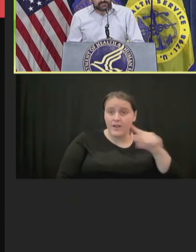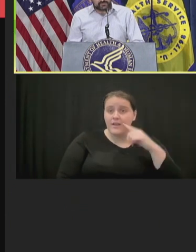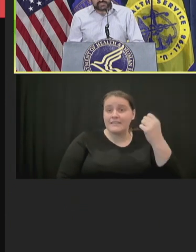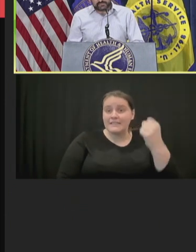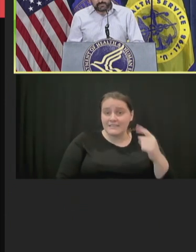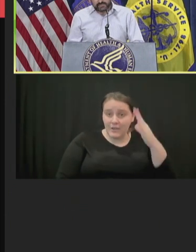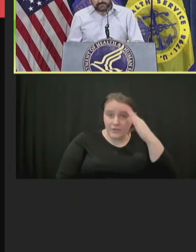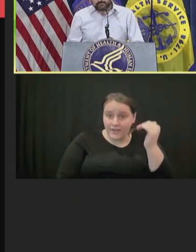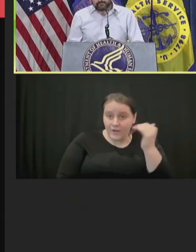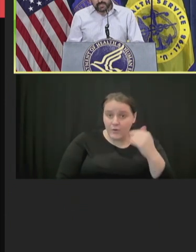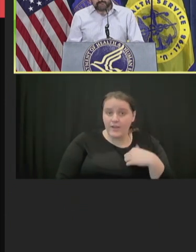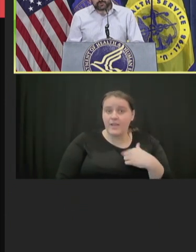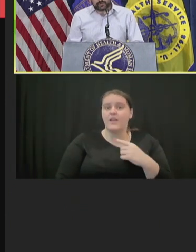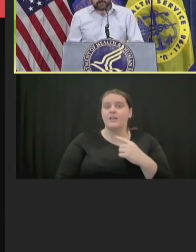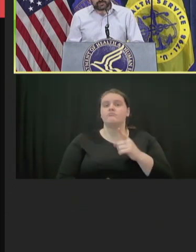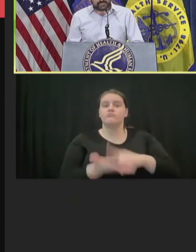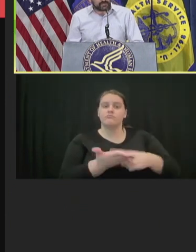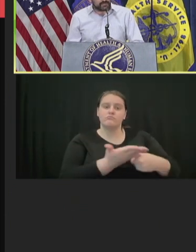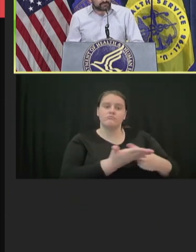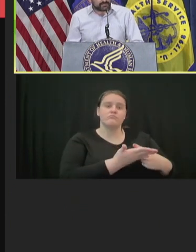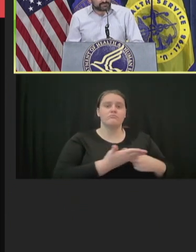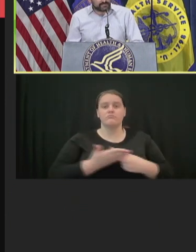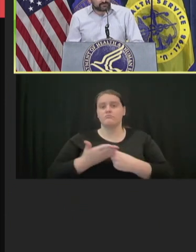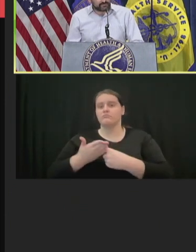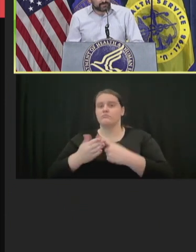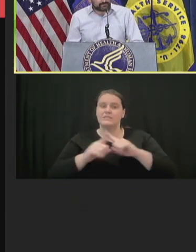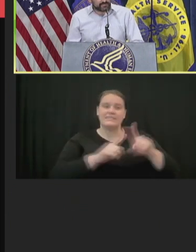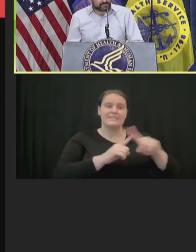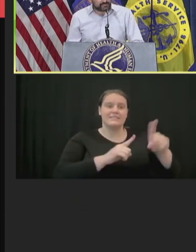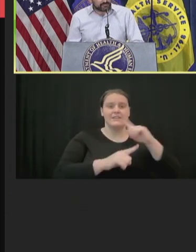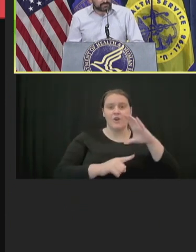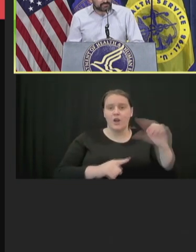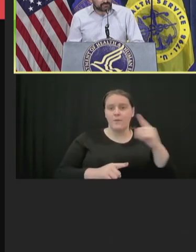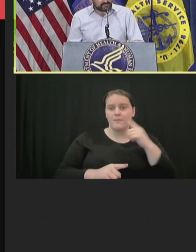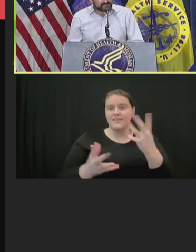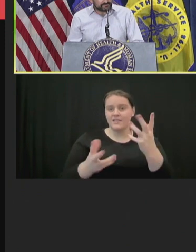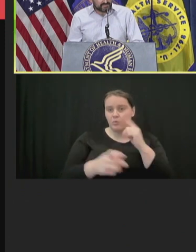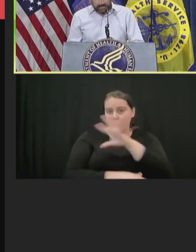we expect many more mRNA constructs to enter the pipeline in the coming years.